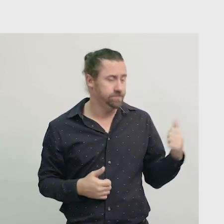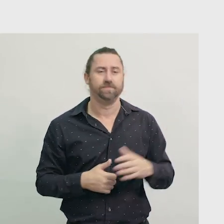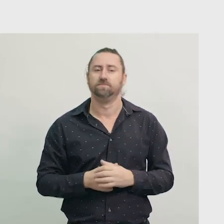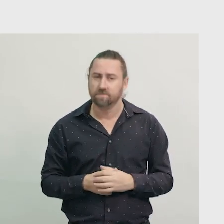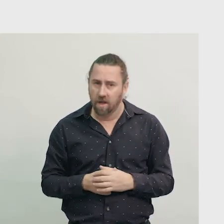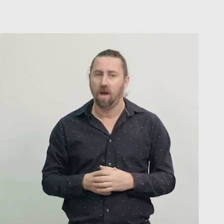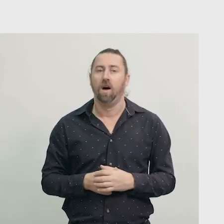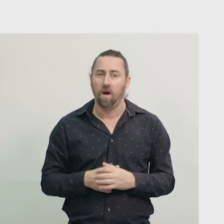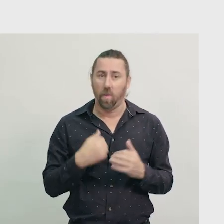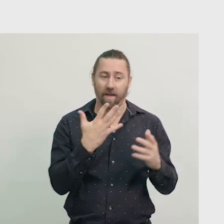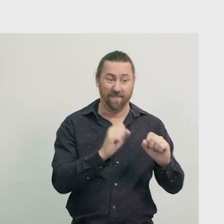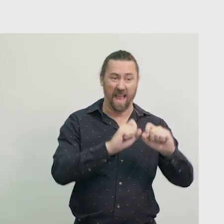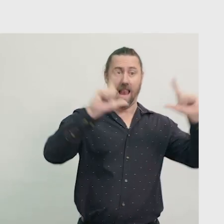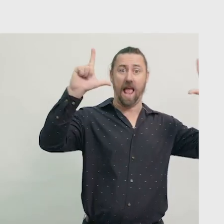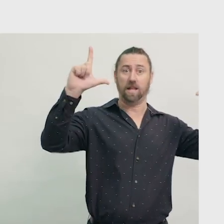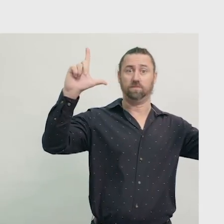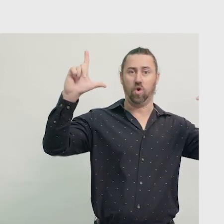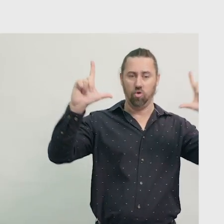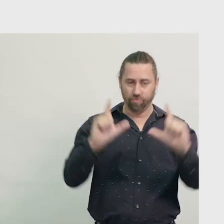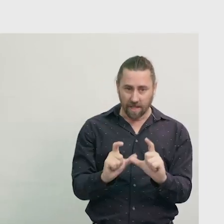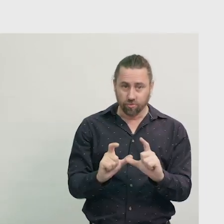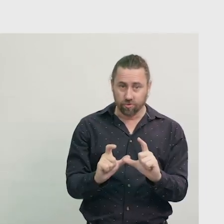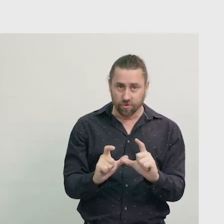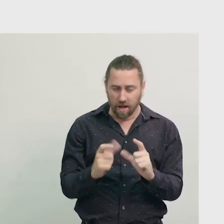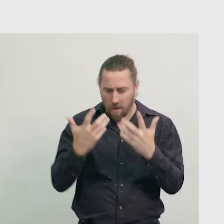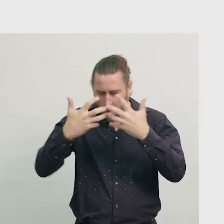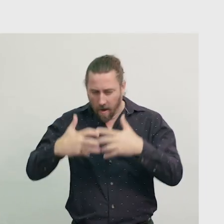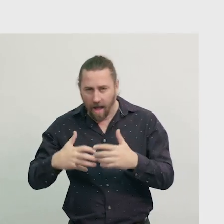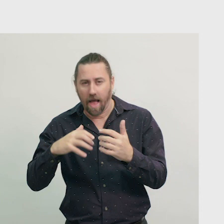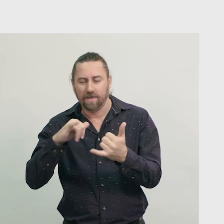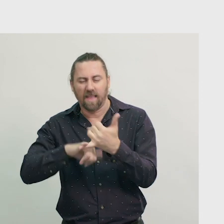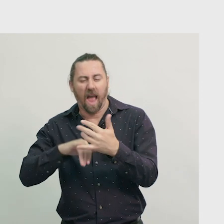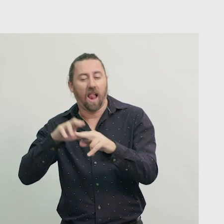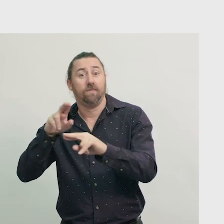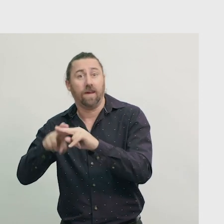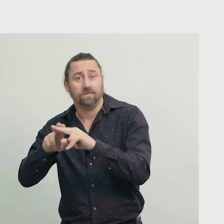Today, we’ve created enlargements, reductions, and calculated scale factors,